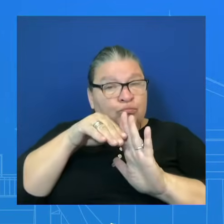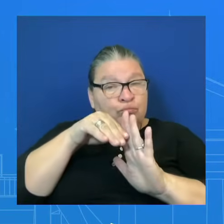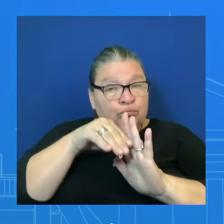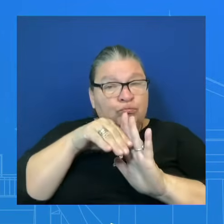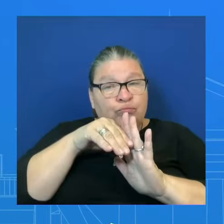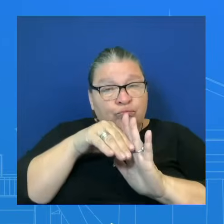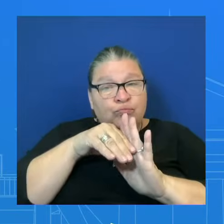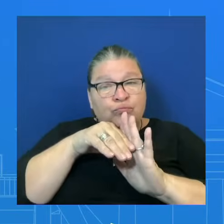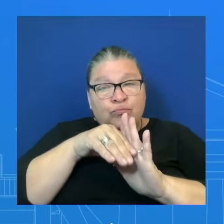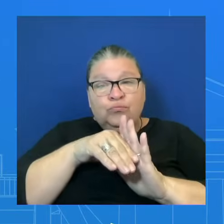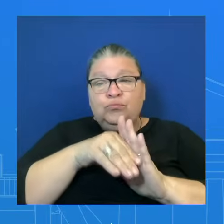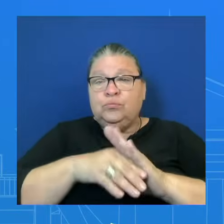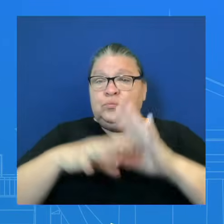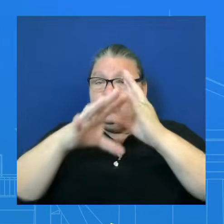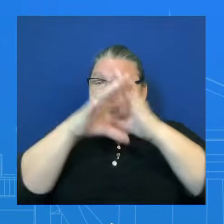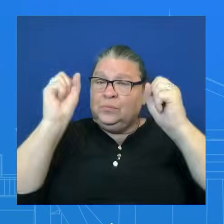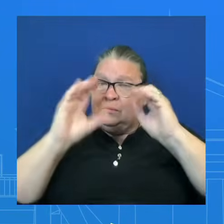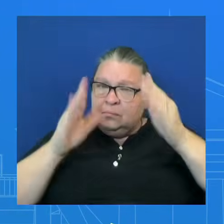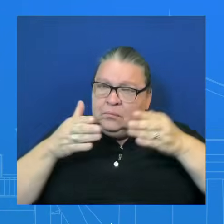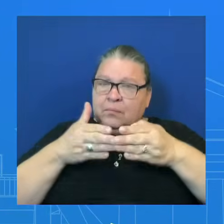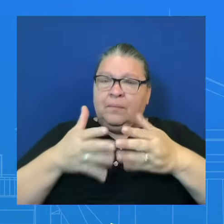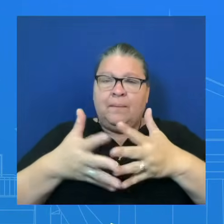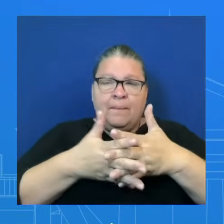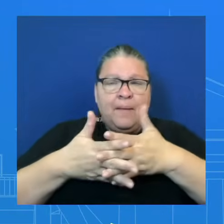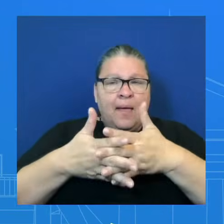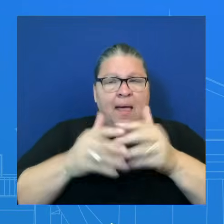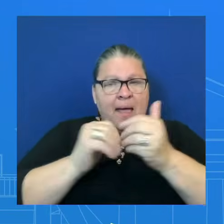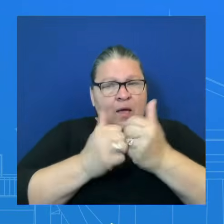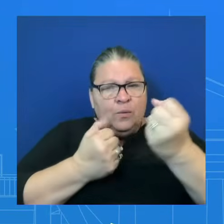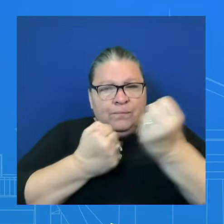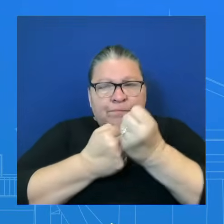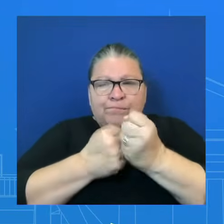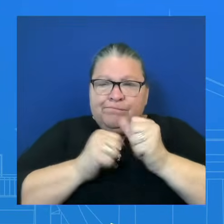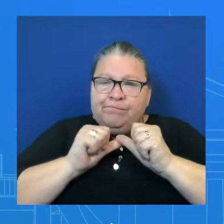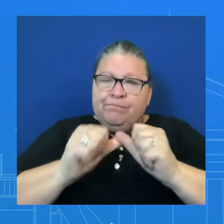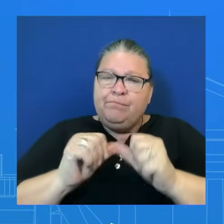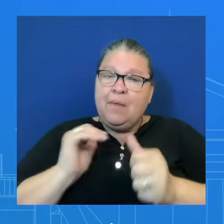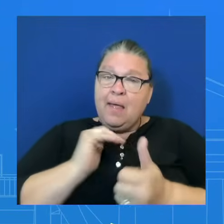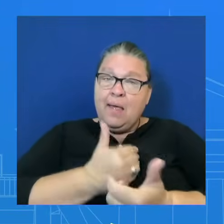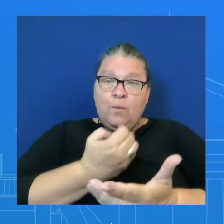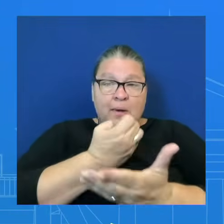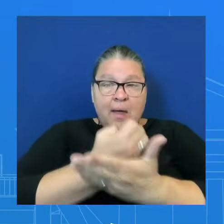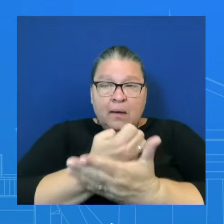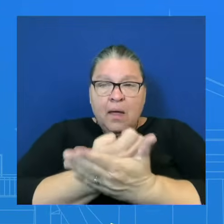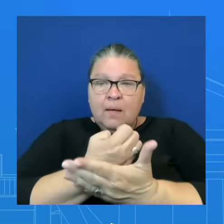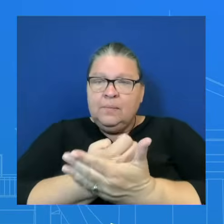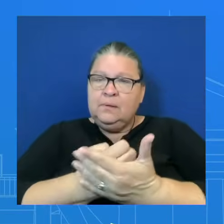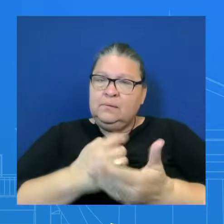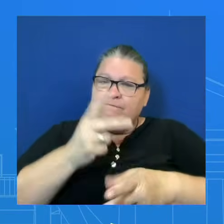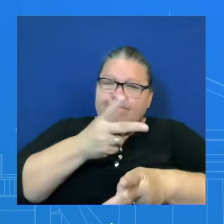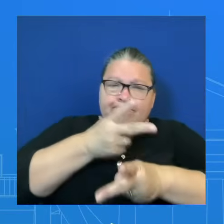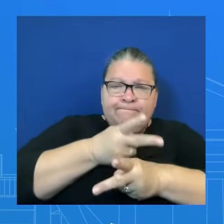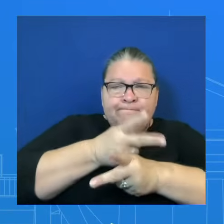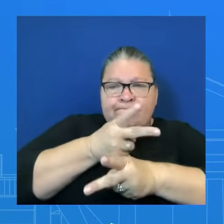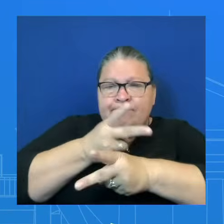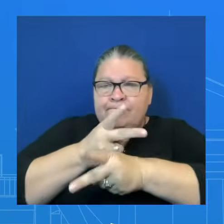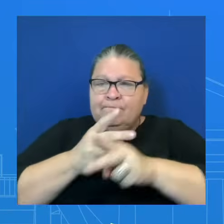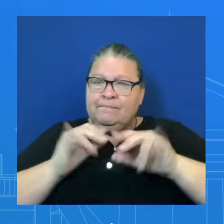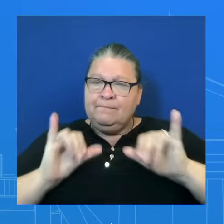what's best for our economy, and making sure that we're looking after those needs. And we'll let the Saudi Arabians speak for themselves in terms of this decision to cut.